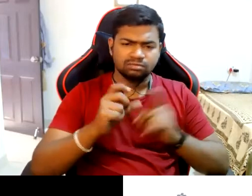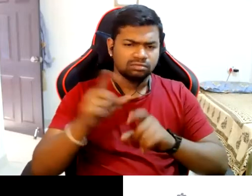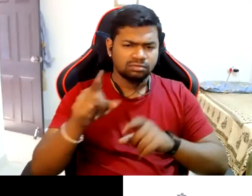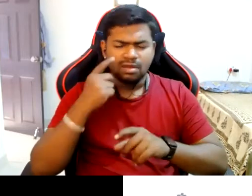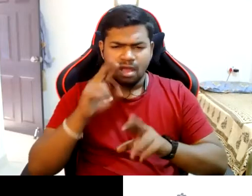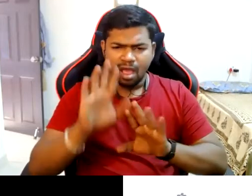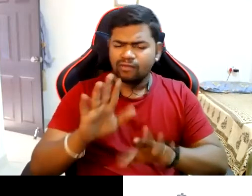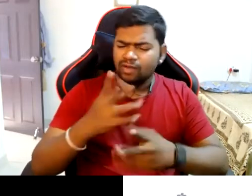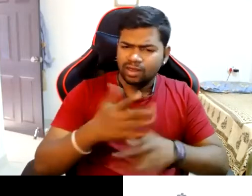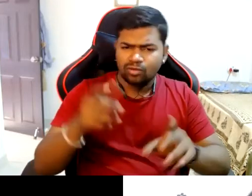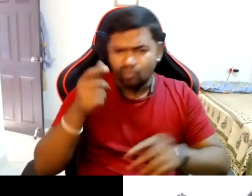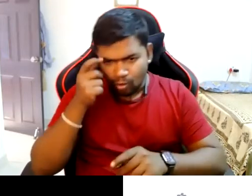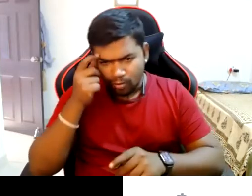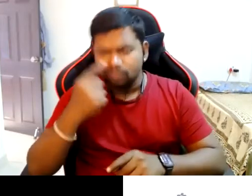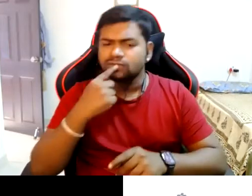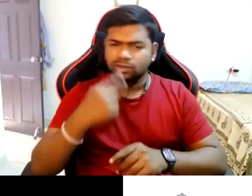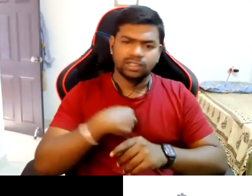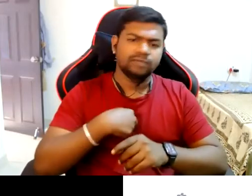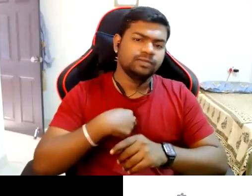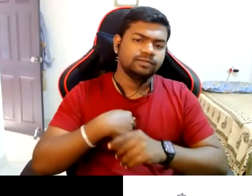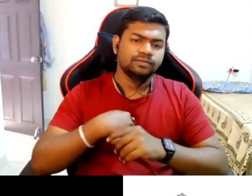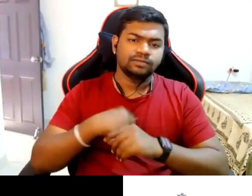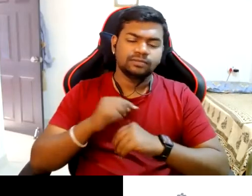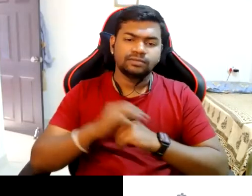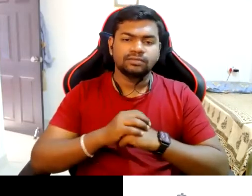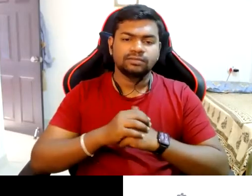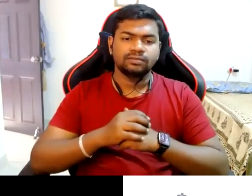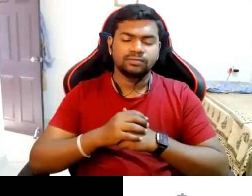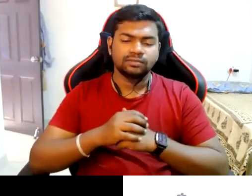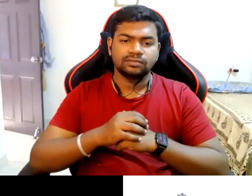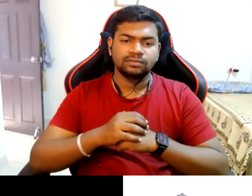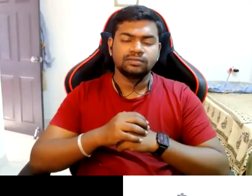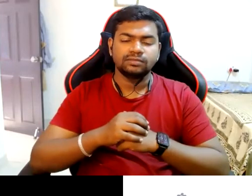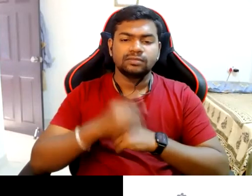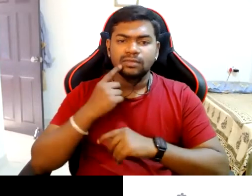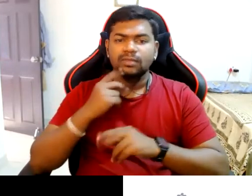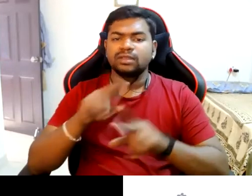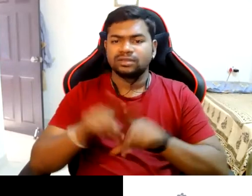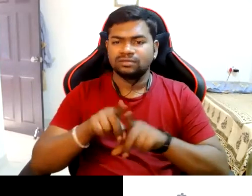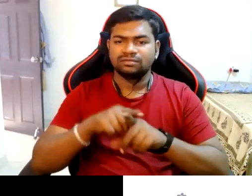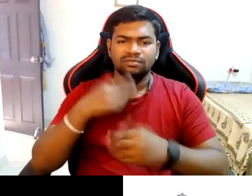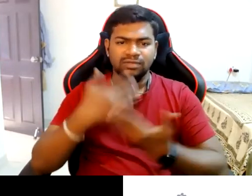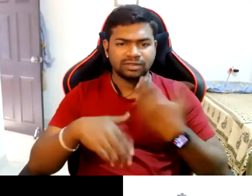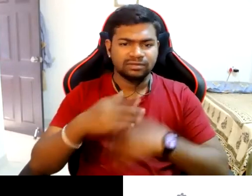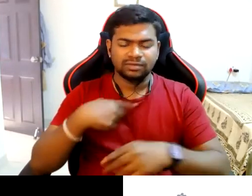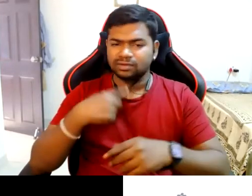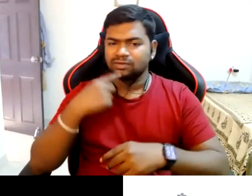you have to come and tell me and this is where i differ from lot people with disability.